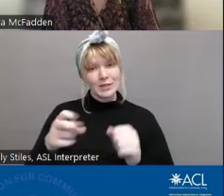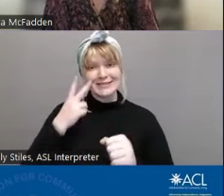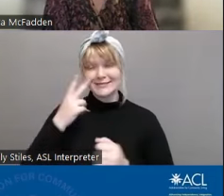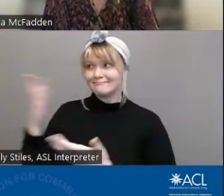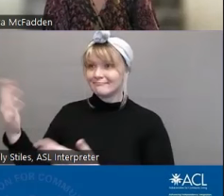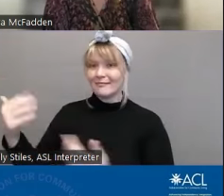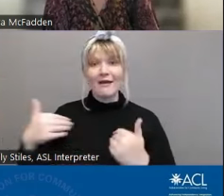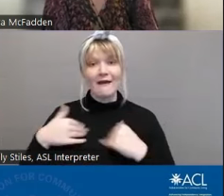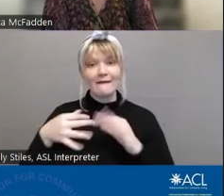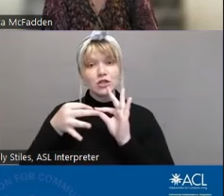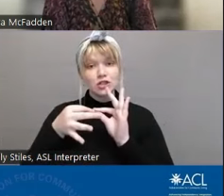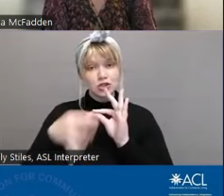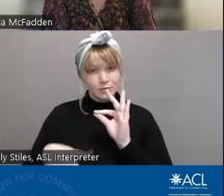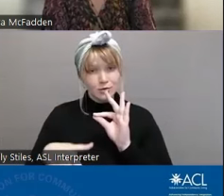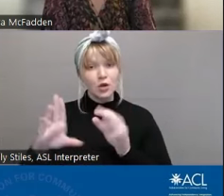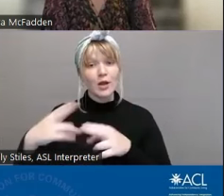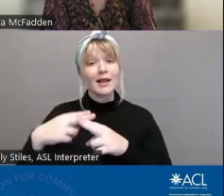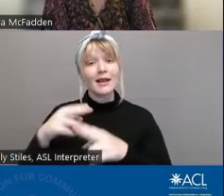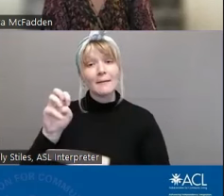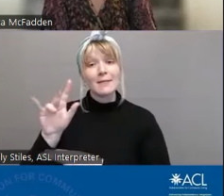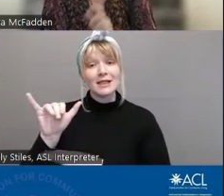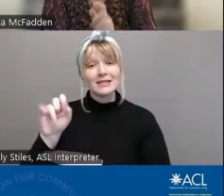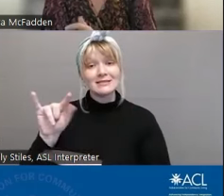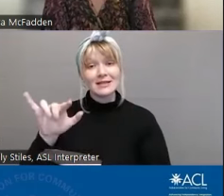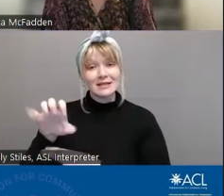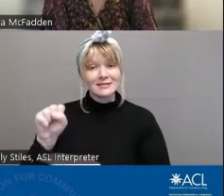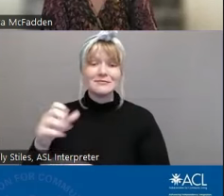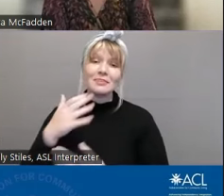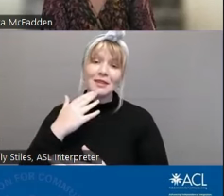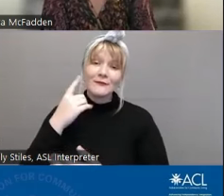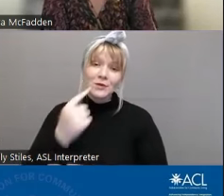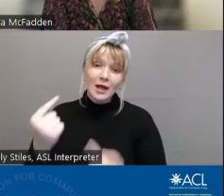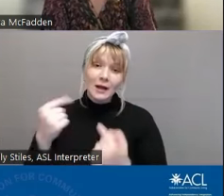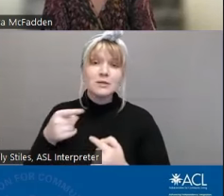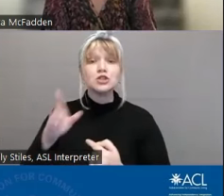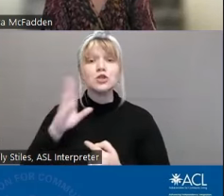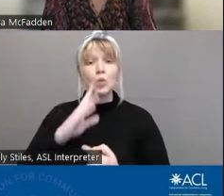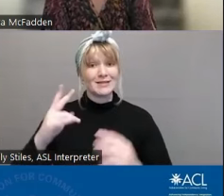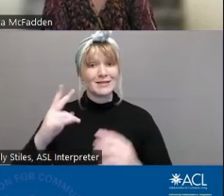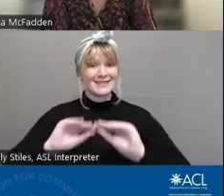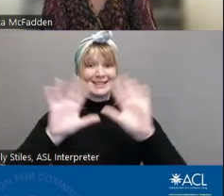Emily Stiles, thank you for being here. She will be visible throughout the webinar.